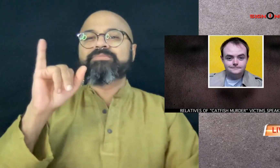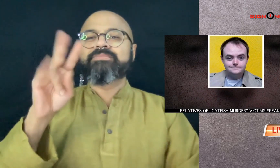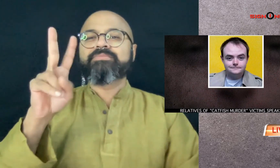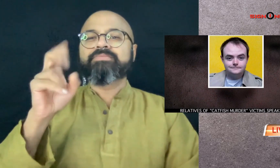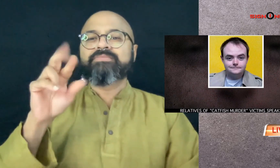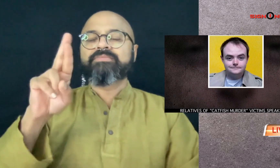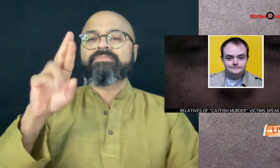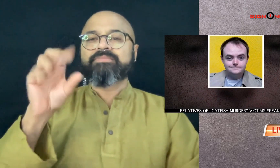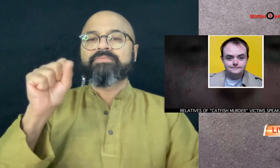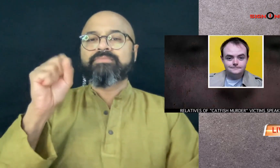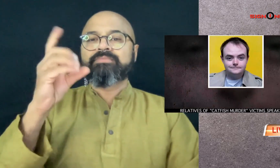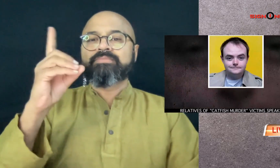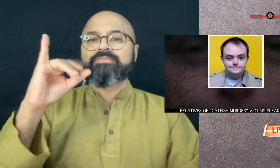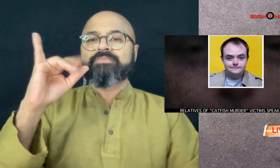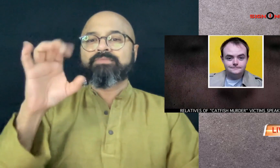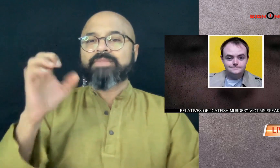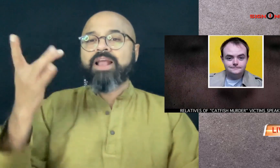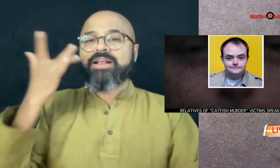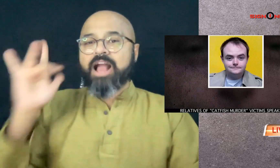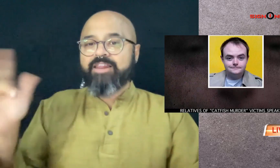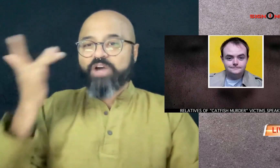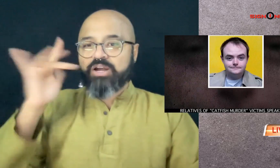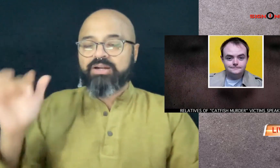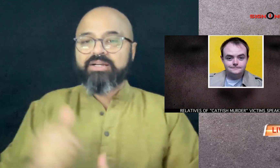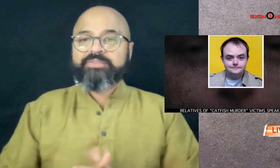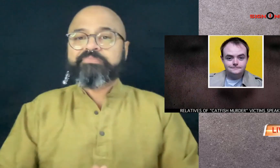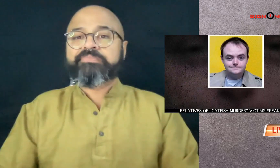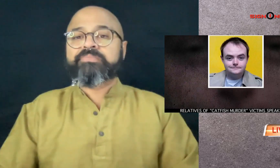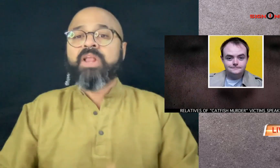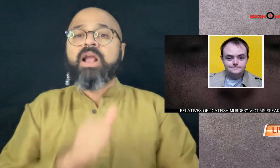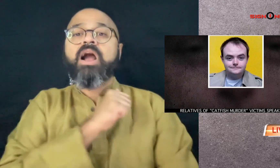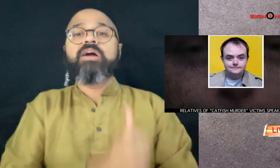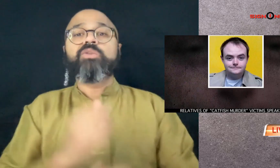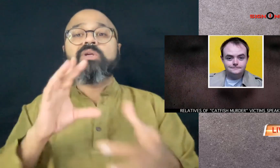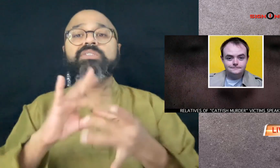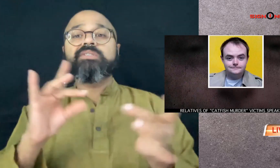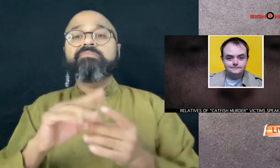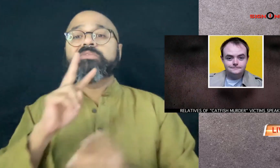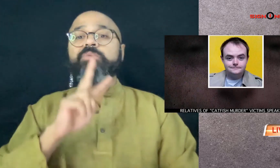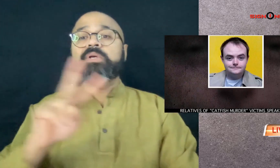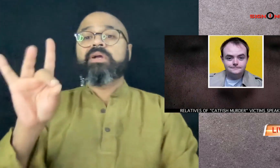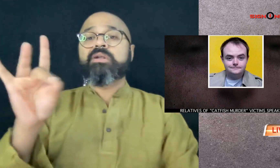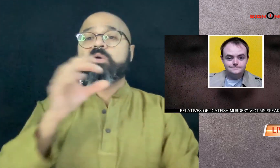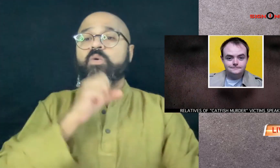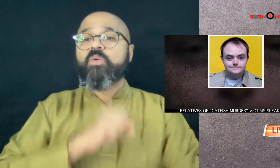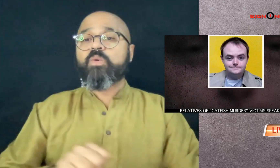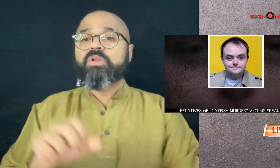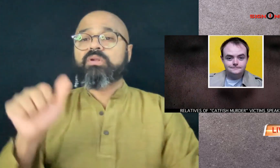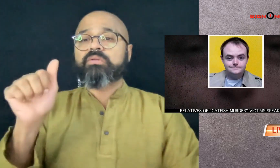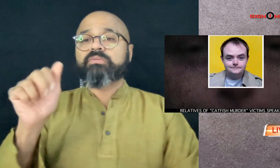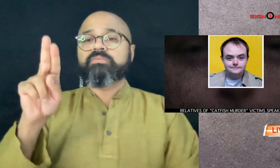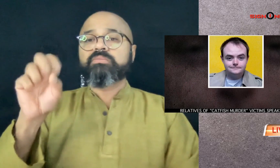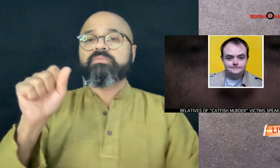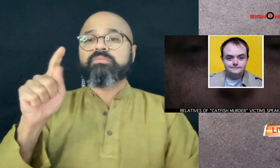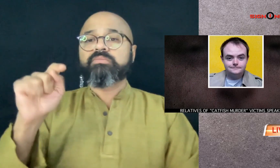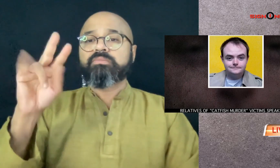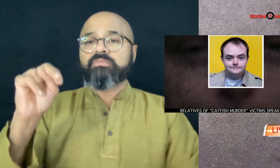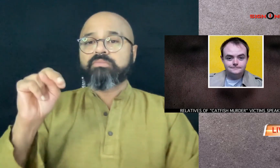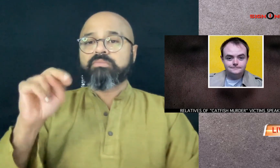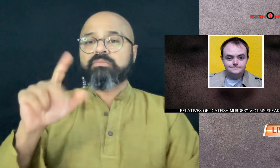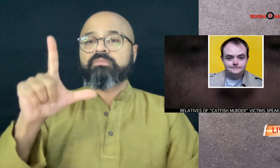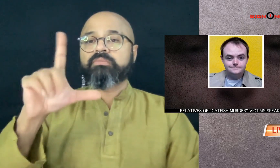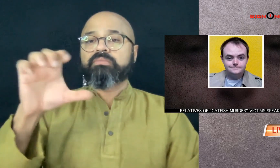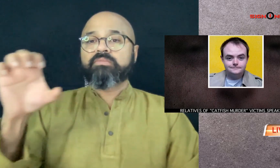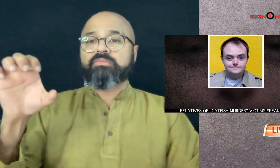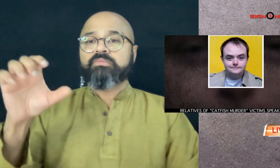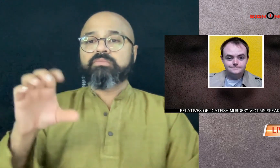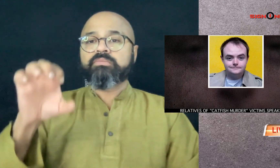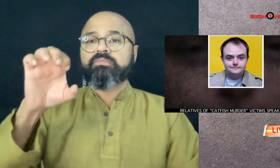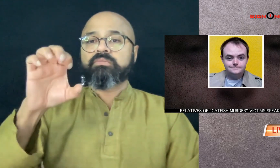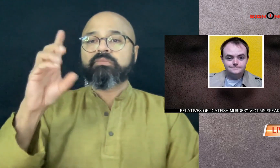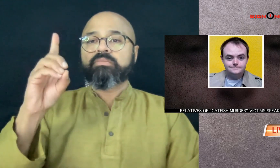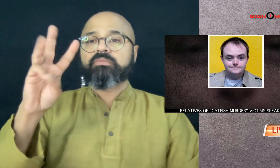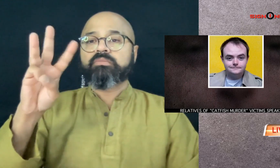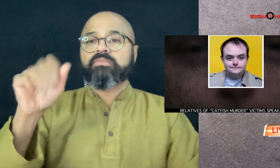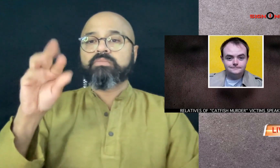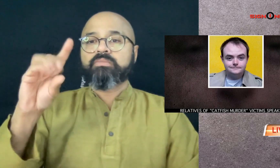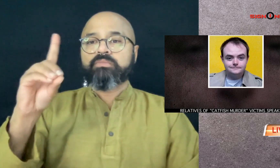California authorities say 28-year-old Austin Lee Edwards